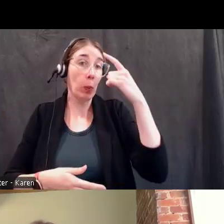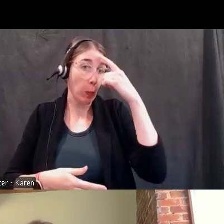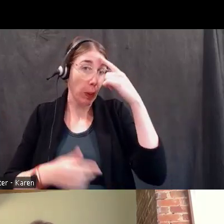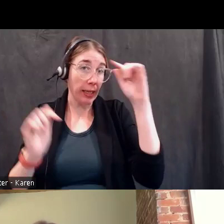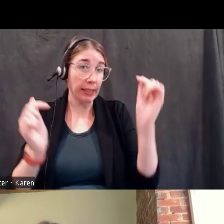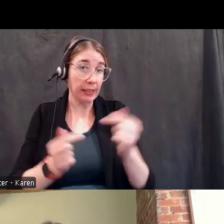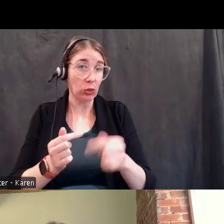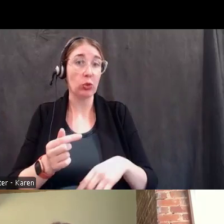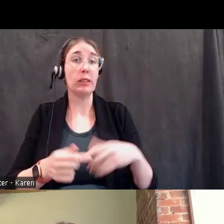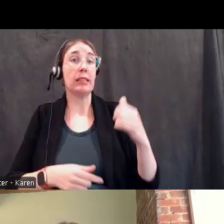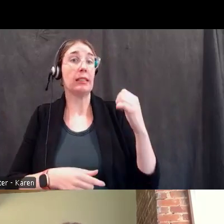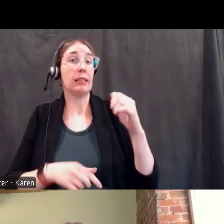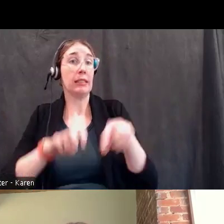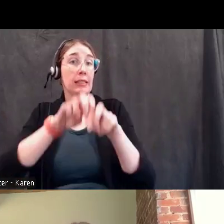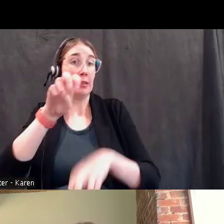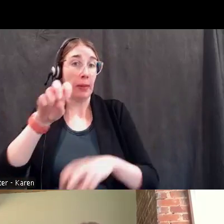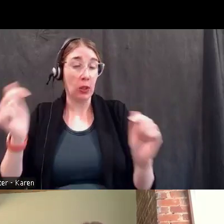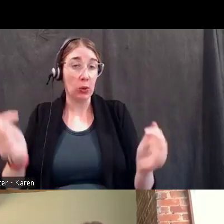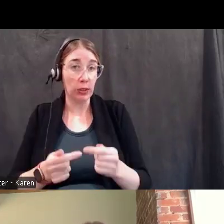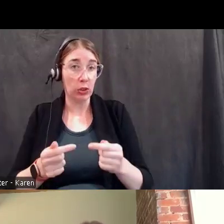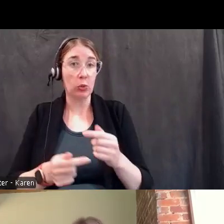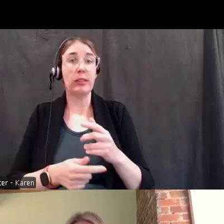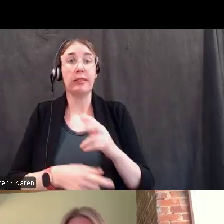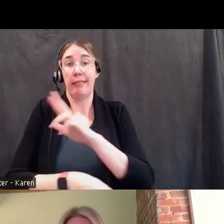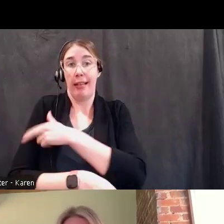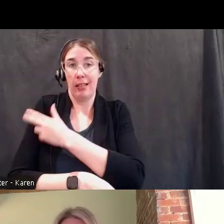is really literally right down the road. That's actually where I got involved